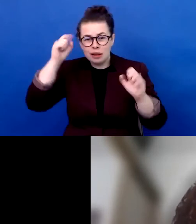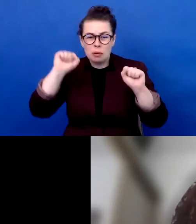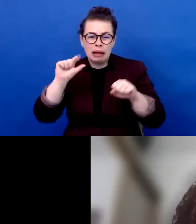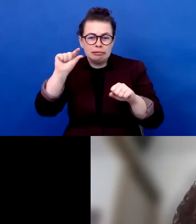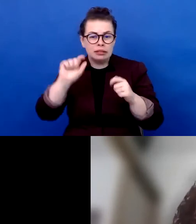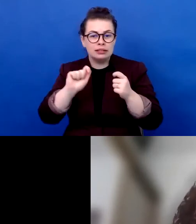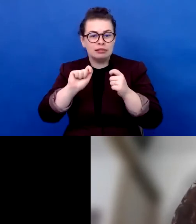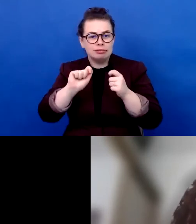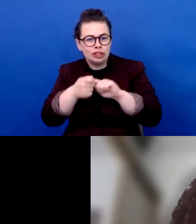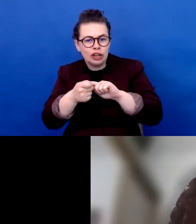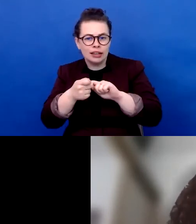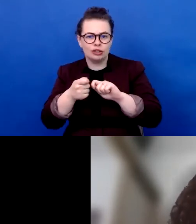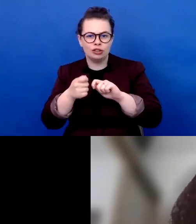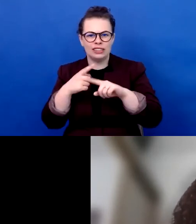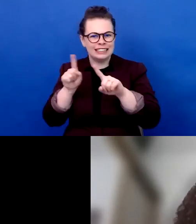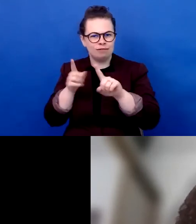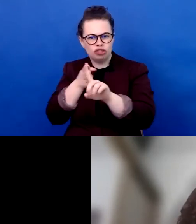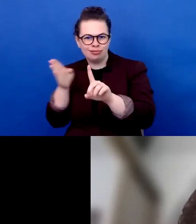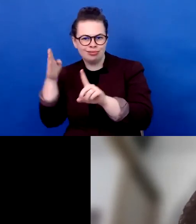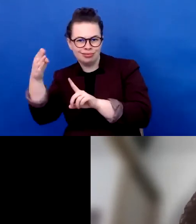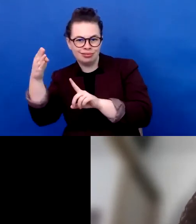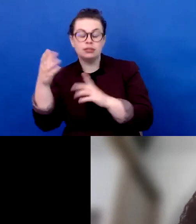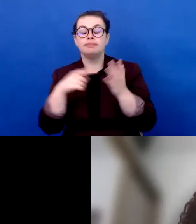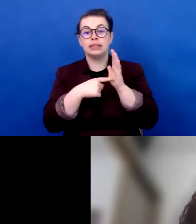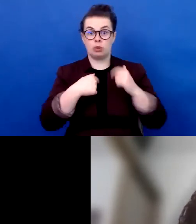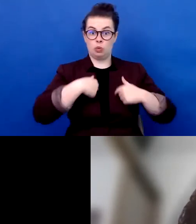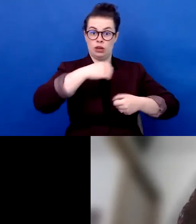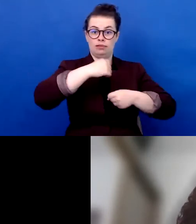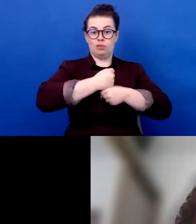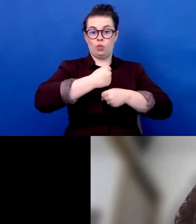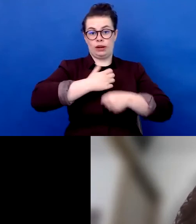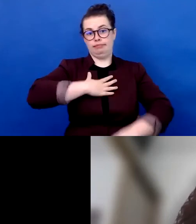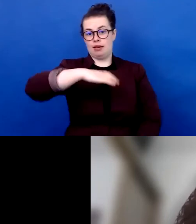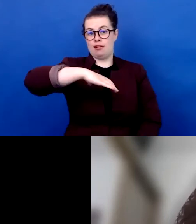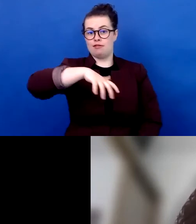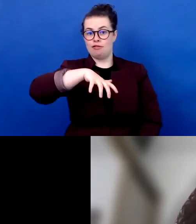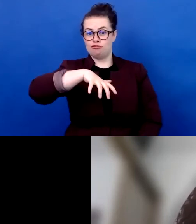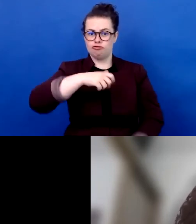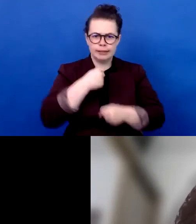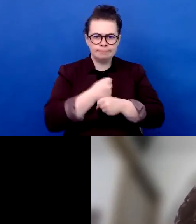some work at the national level that we do it in the global level um maybe we can use